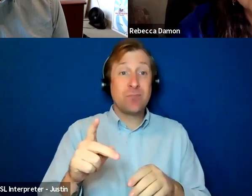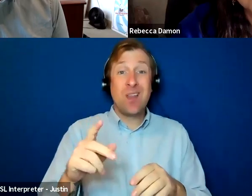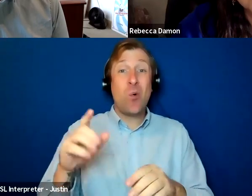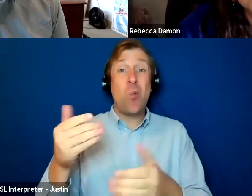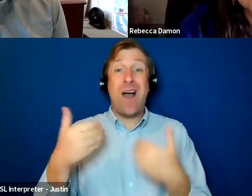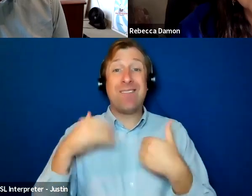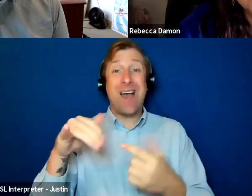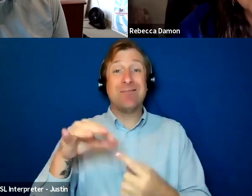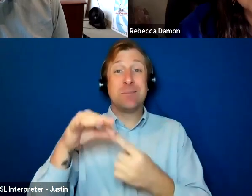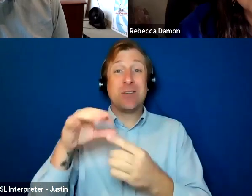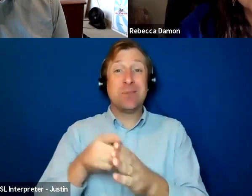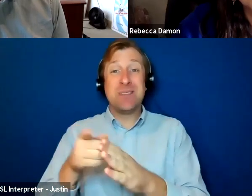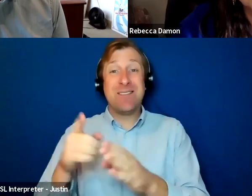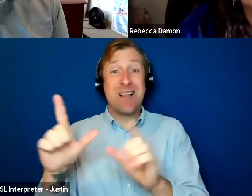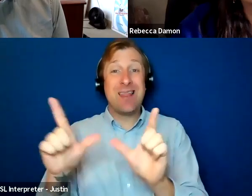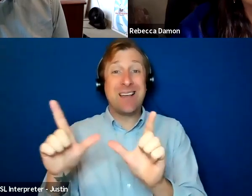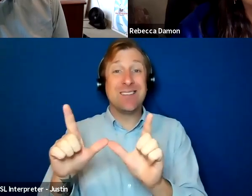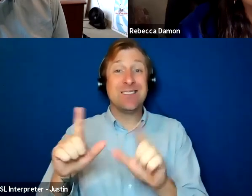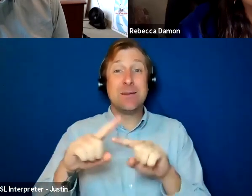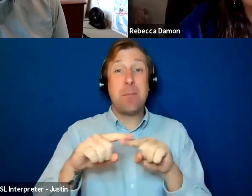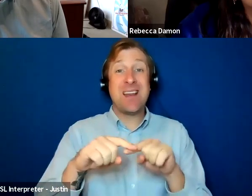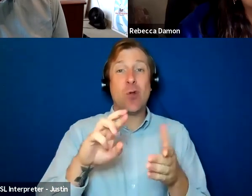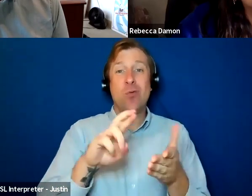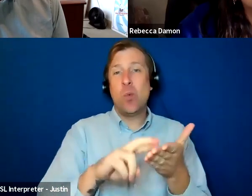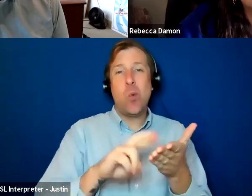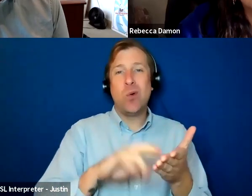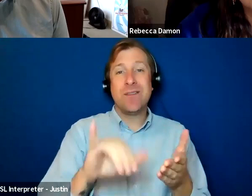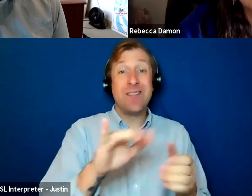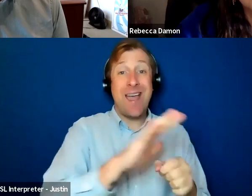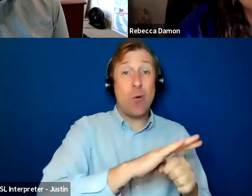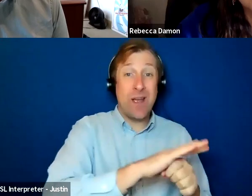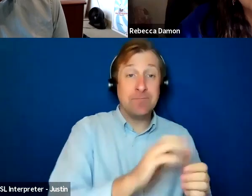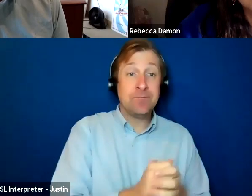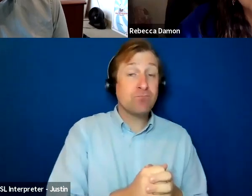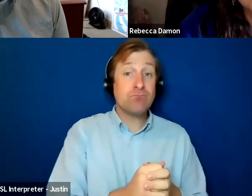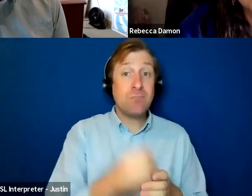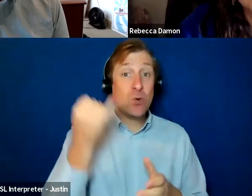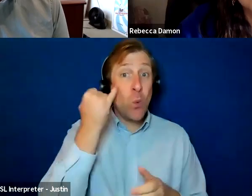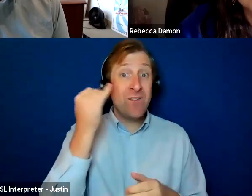given the rules of the particular jurisdiction. So if you become aware of a production